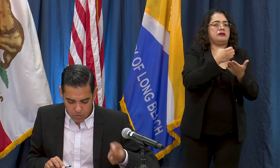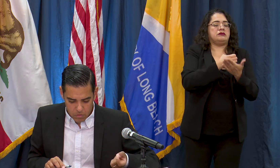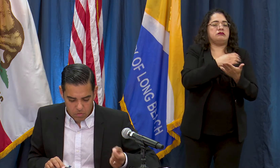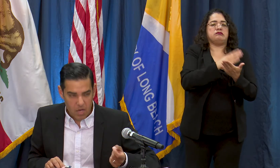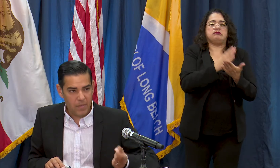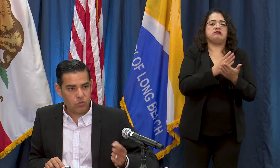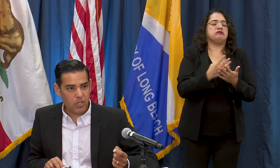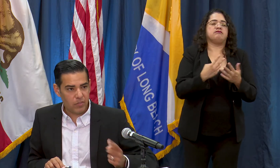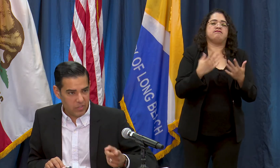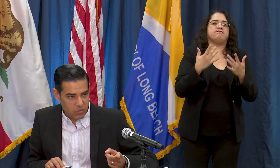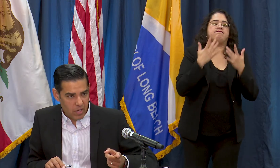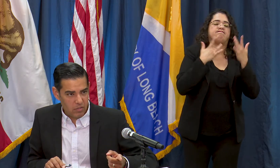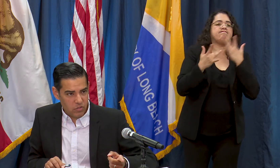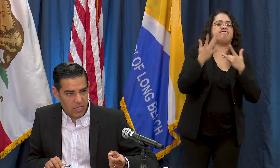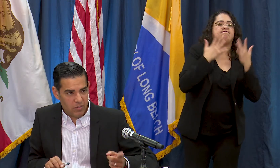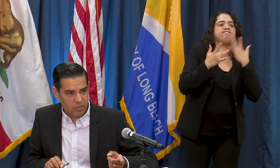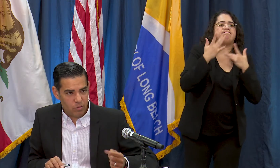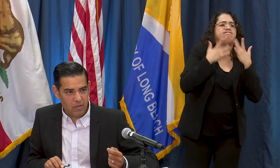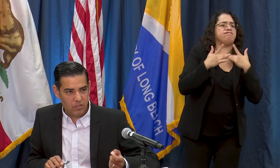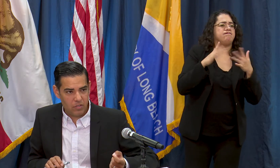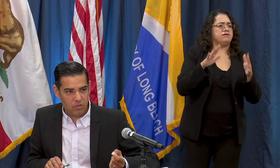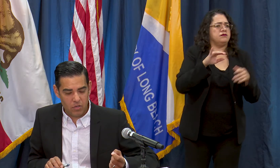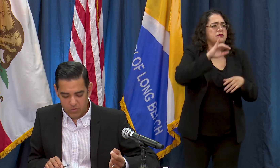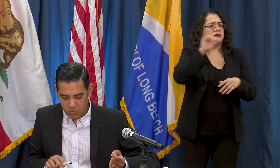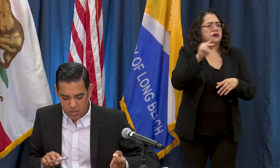metric. I think that's right Jake I think thats what you have in your notes as well